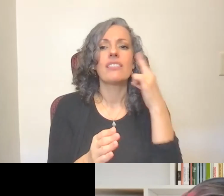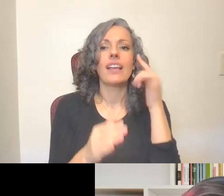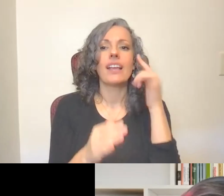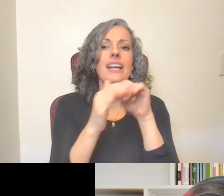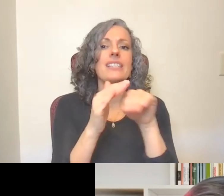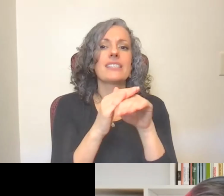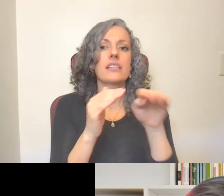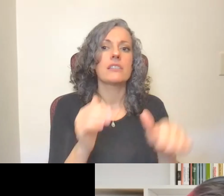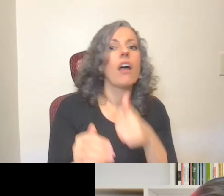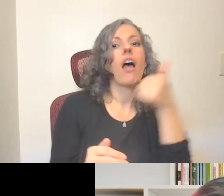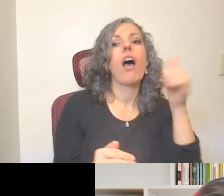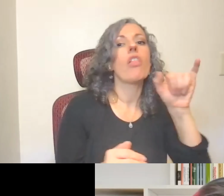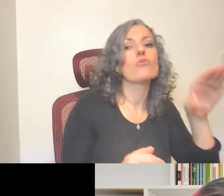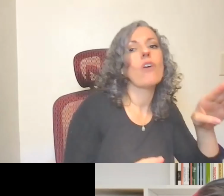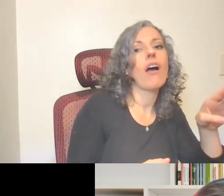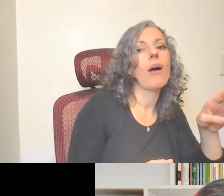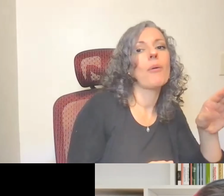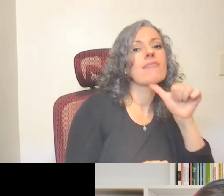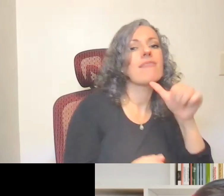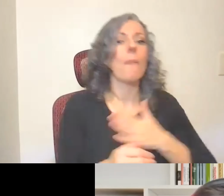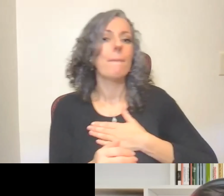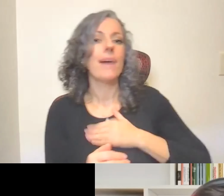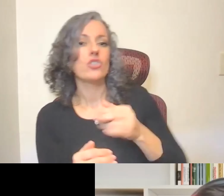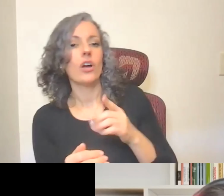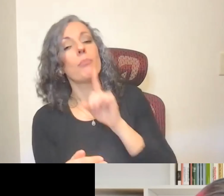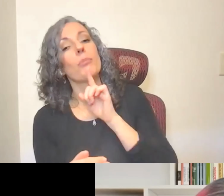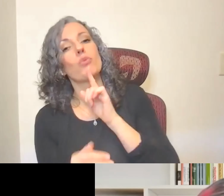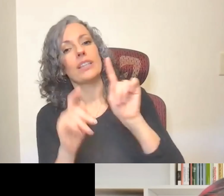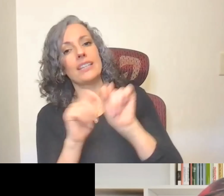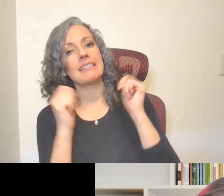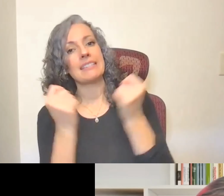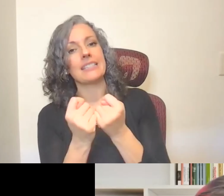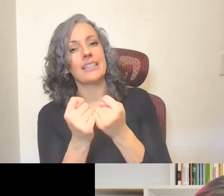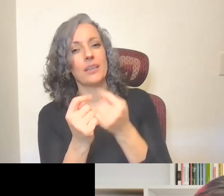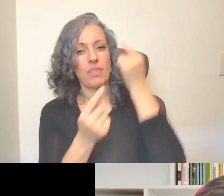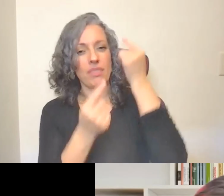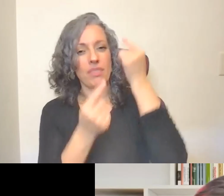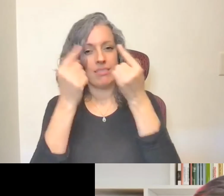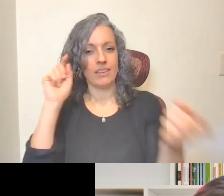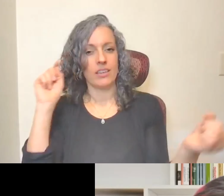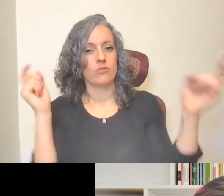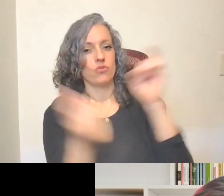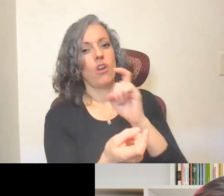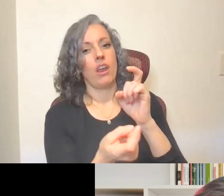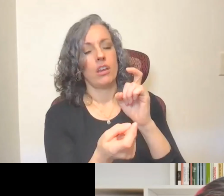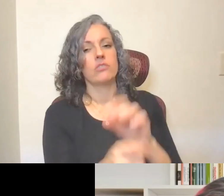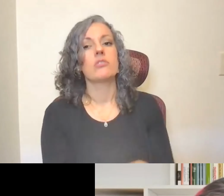job as well." So it's a team culture change. [Stéphanie]: Yeah. [Jared]: And I think your your presentation really